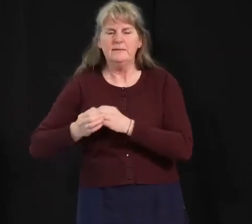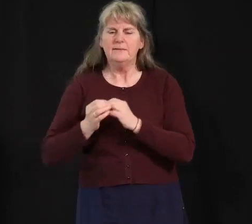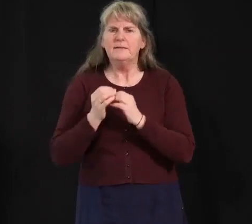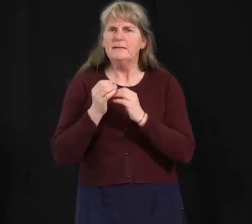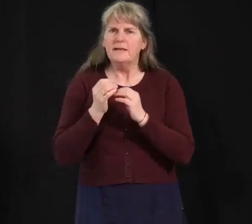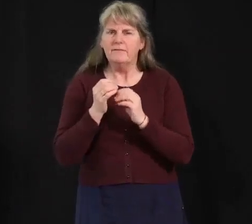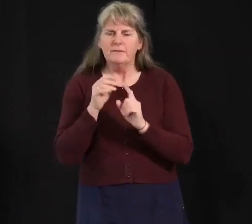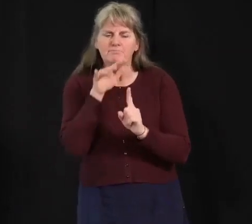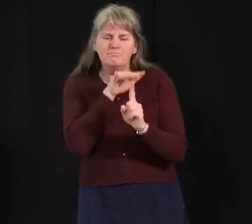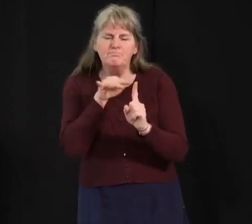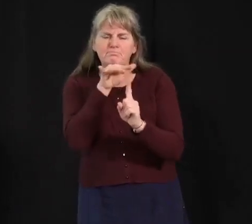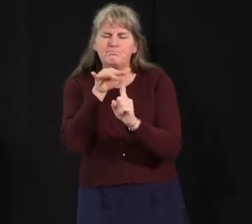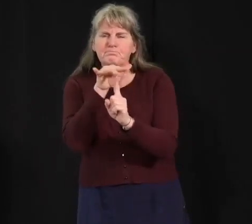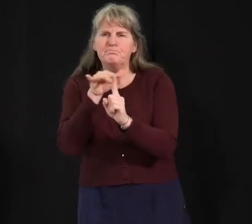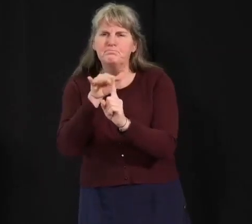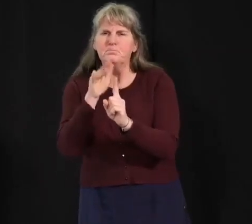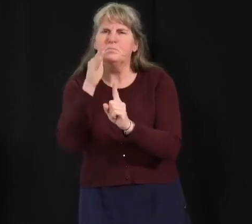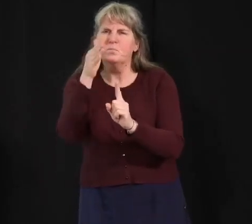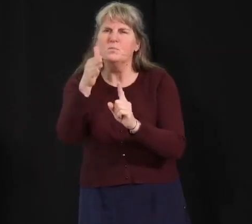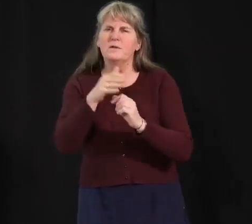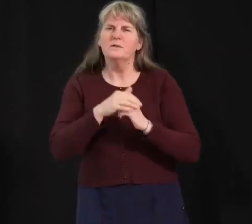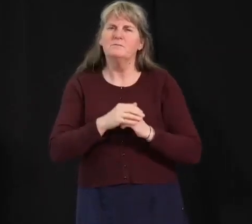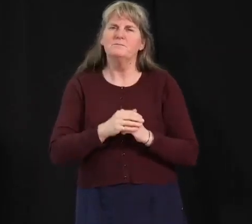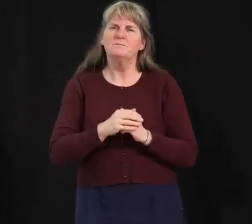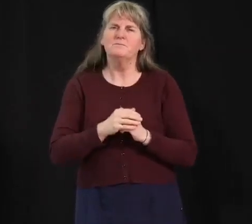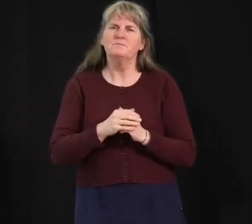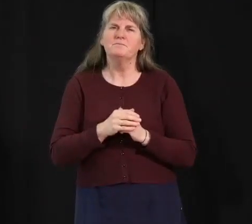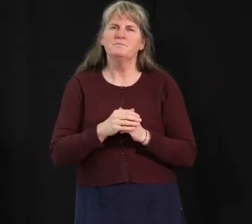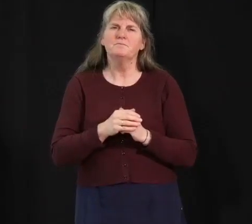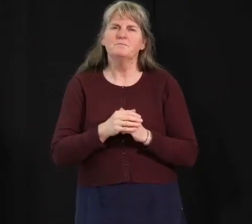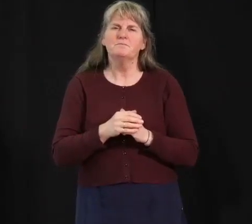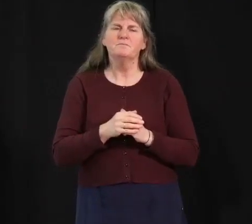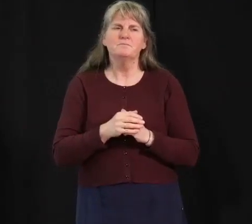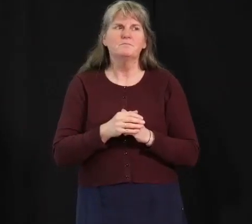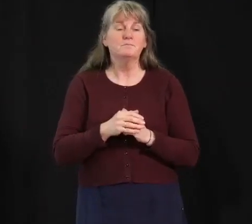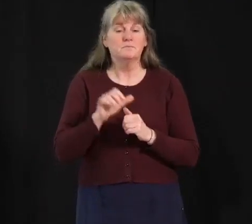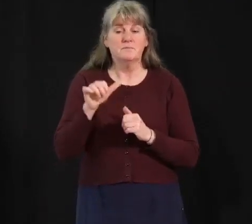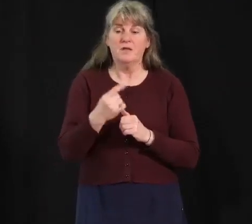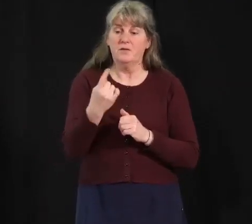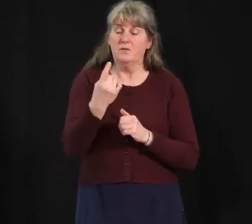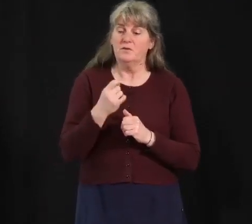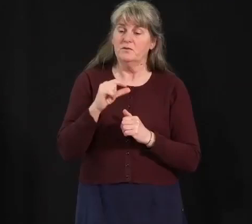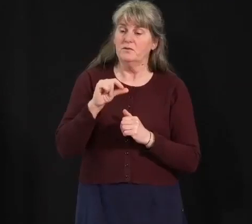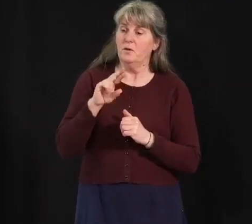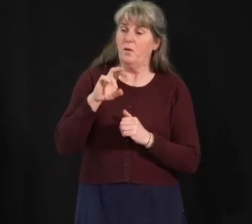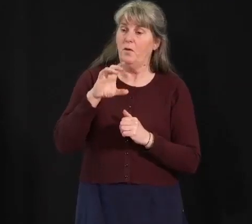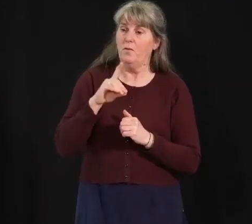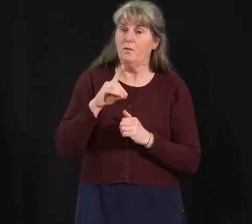that we can keep in a safe and responsive place.